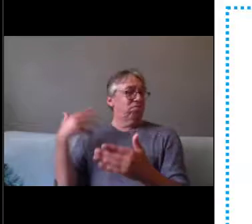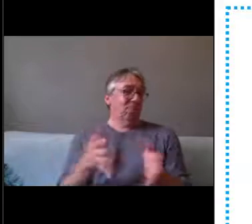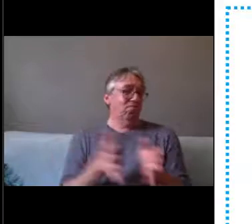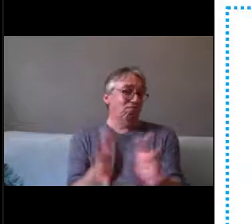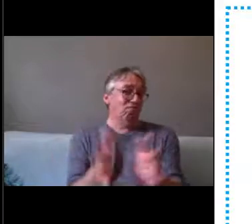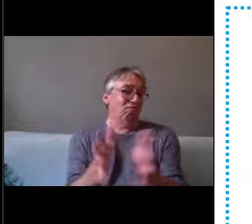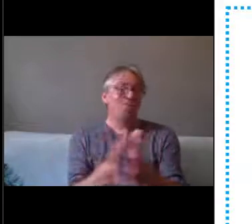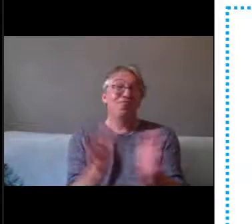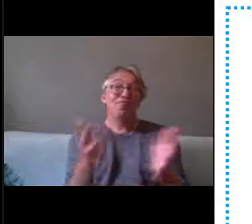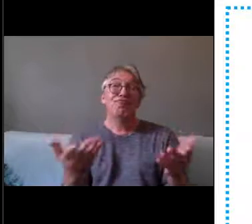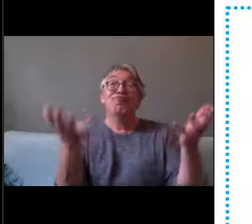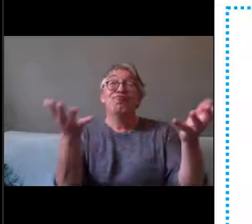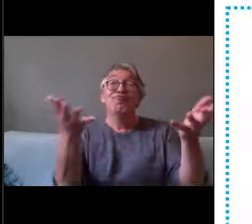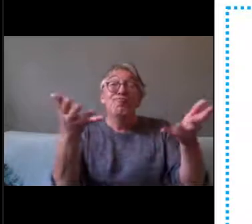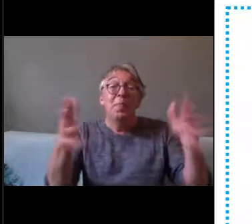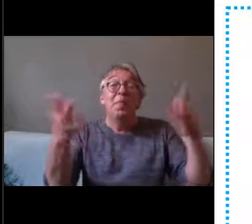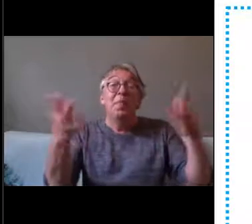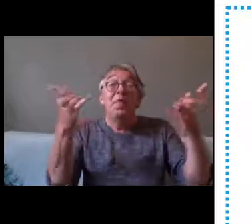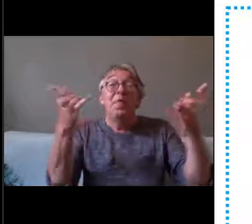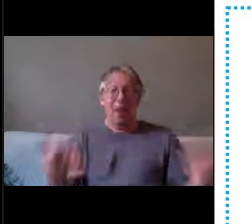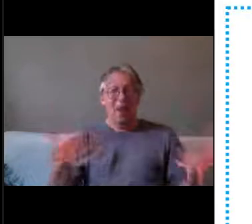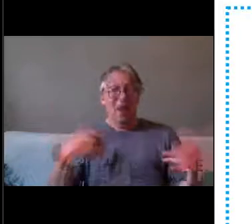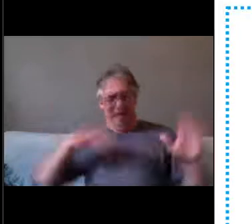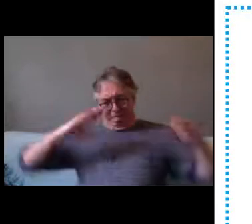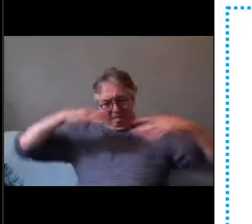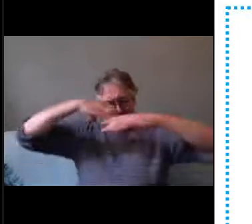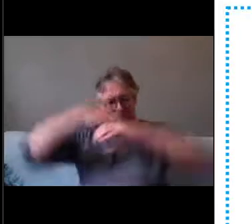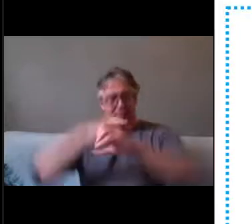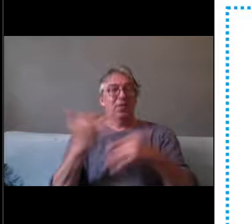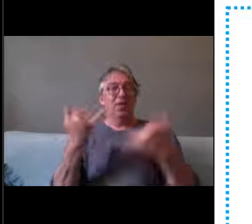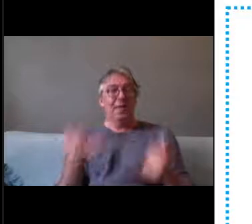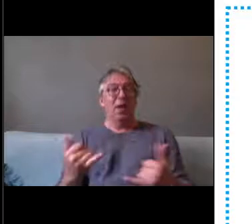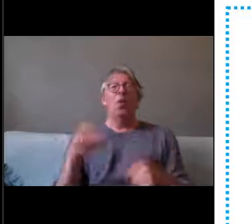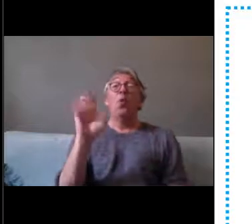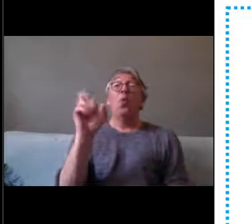I get to the challenges we face with COVID-19.